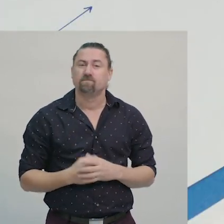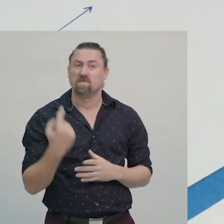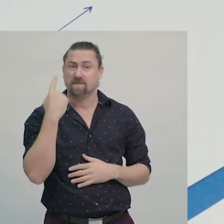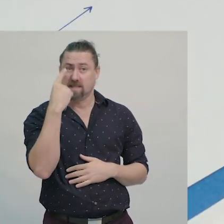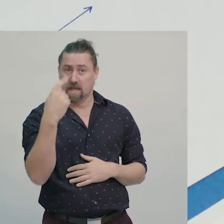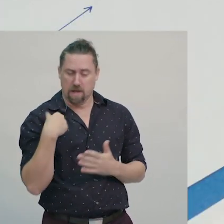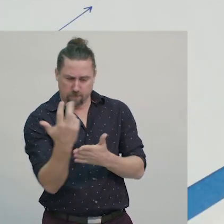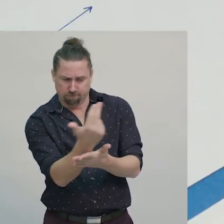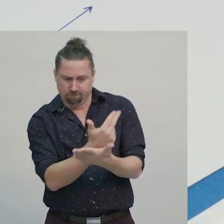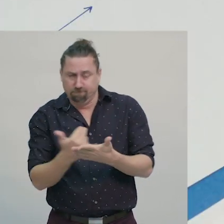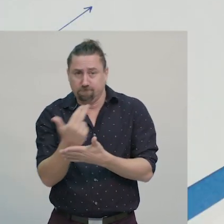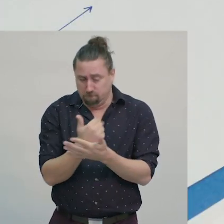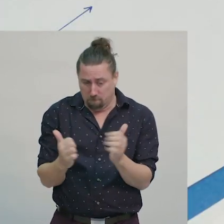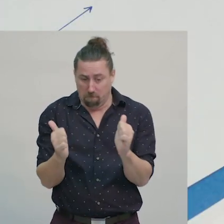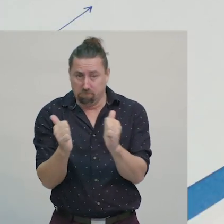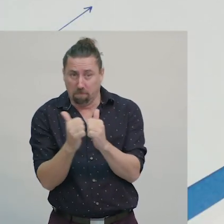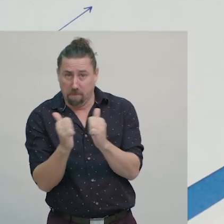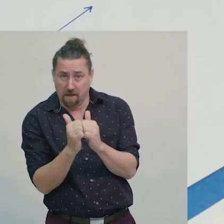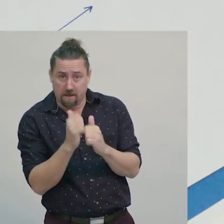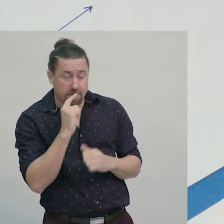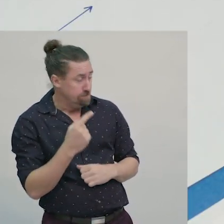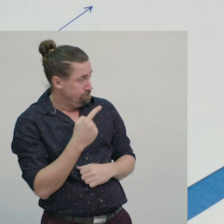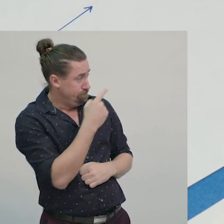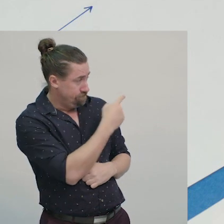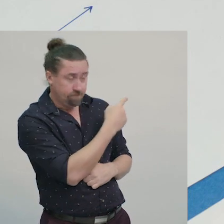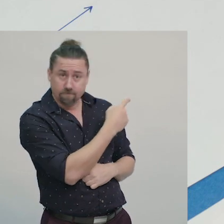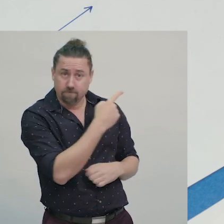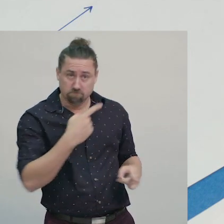we have used a ruler to draw two straight intersecting lines.